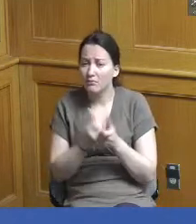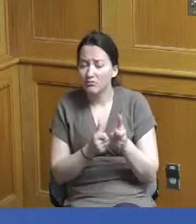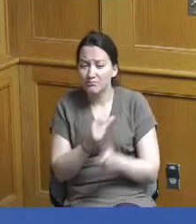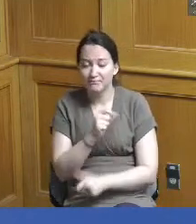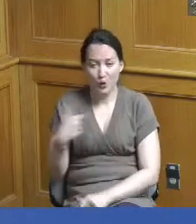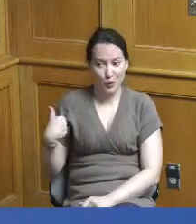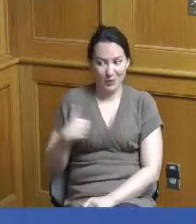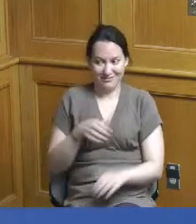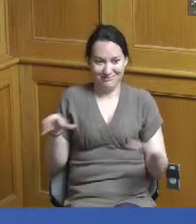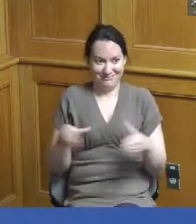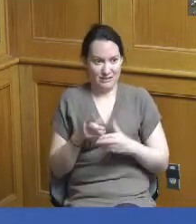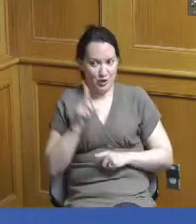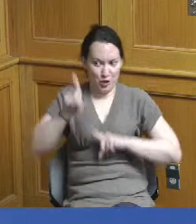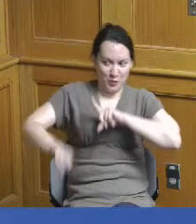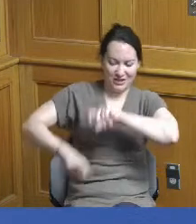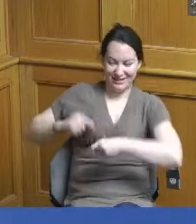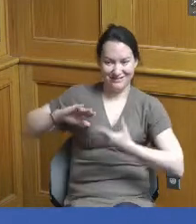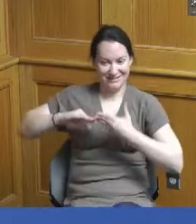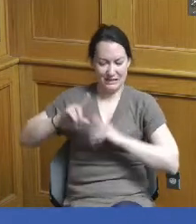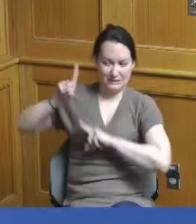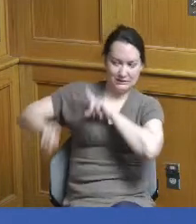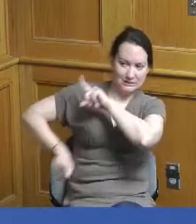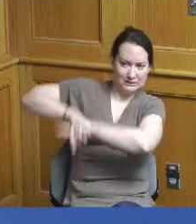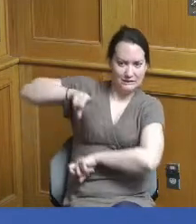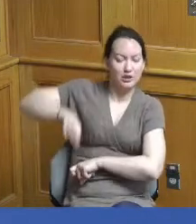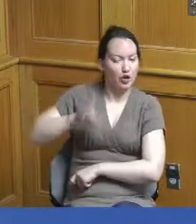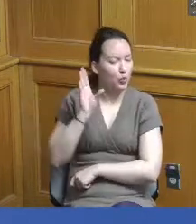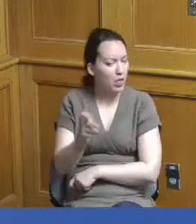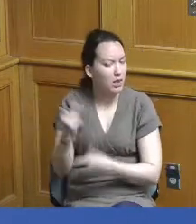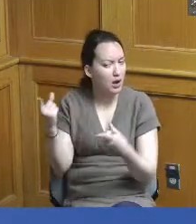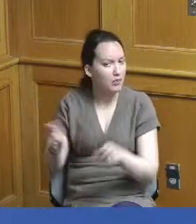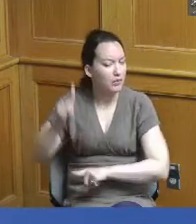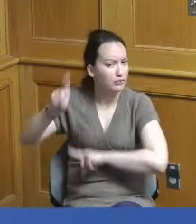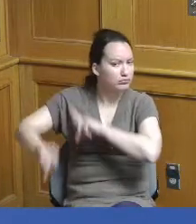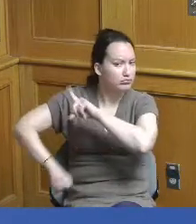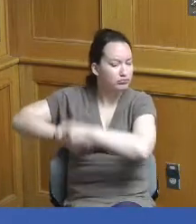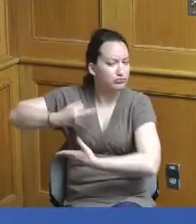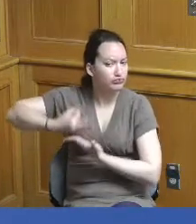I'm sure the city still has questions or will have questions about the the financing plan